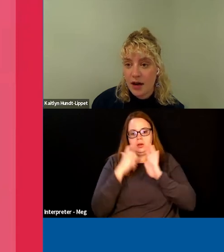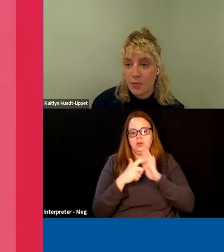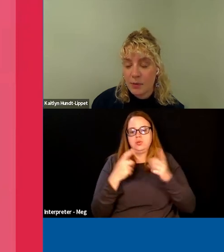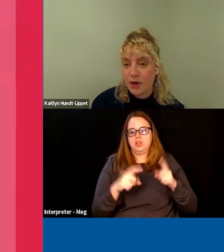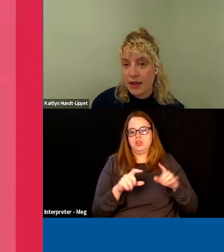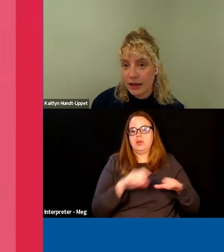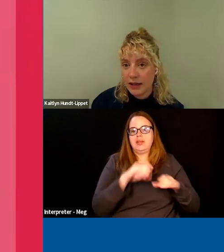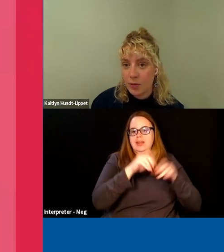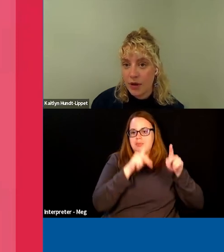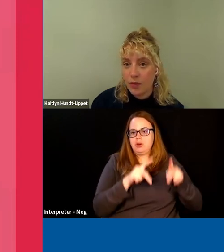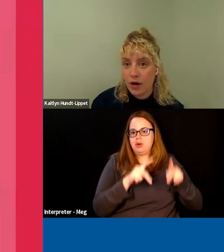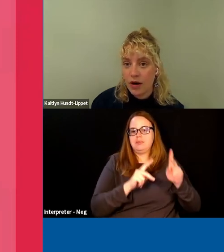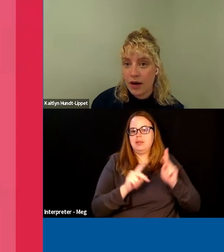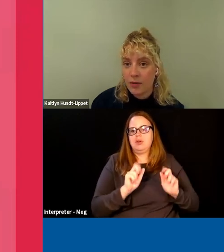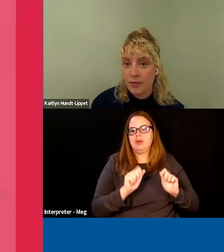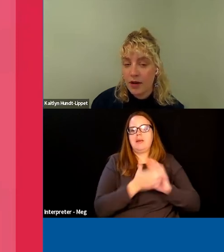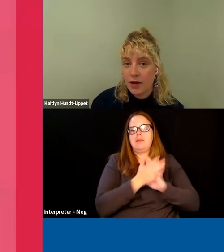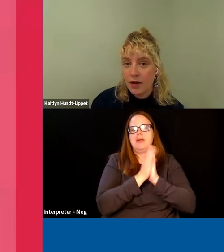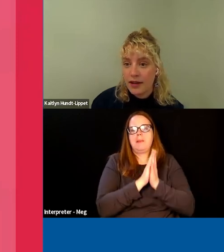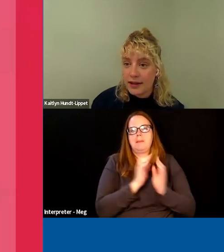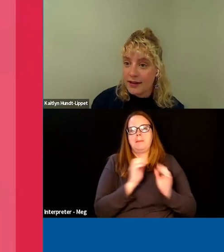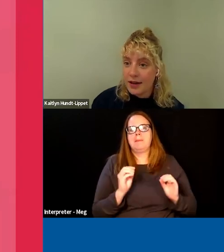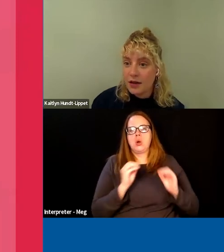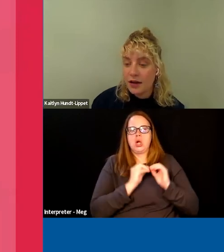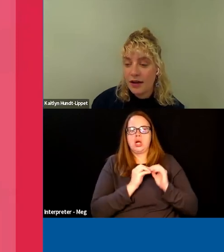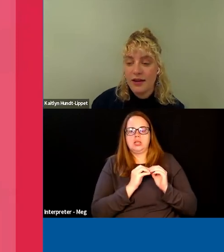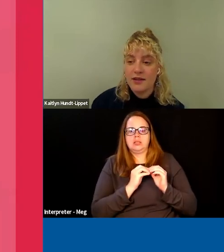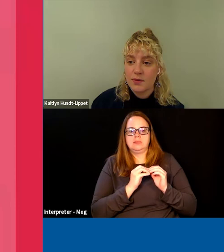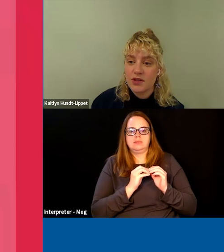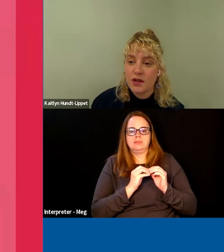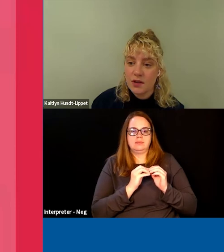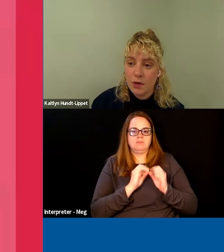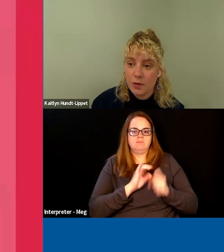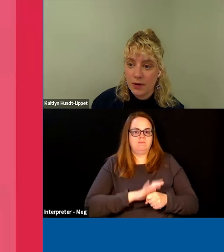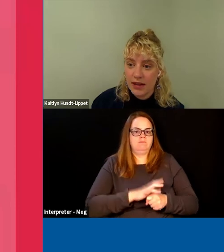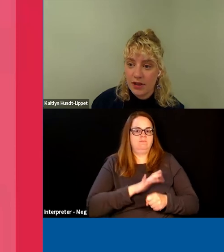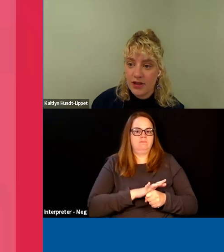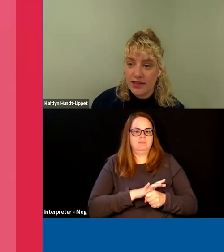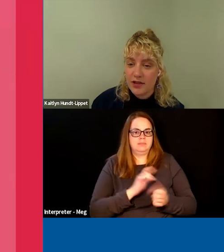people can get a little bit more heated on things, which is also really interesting,